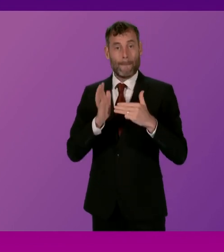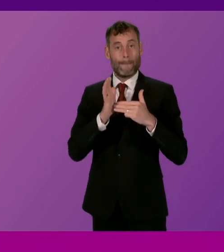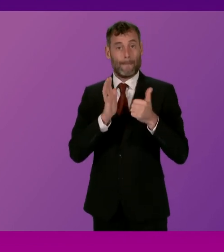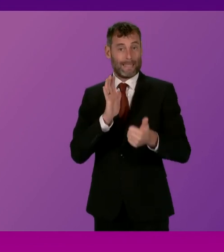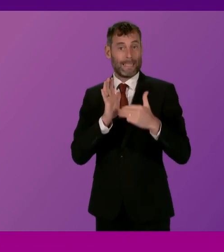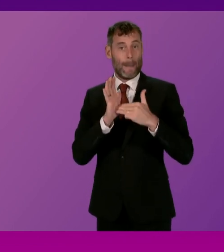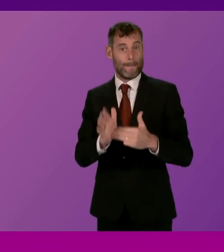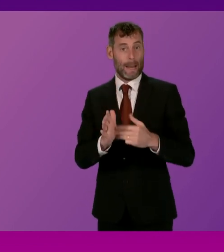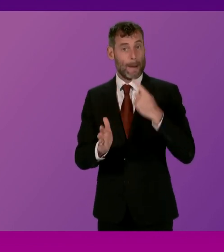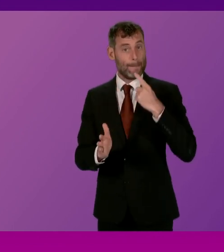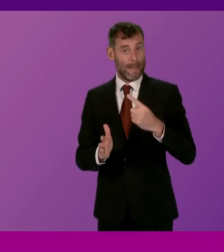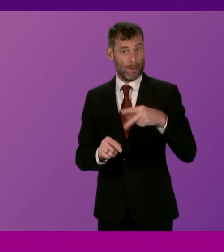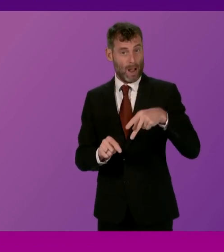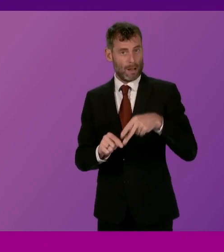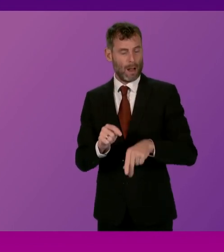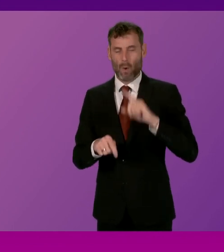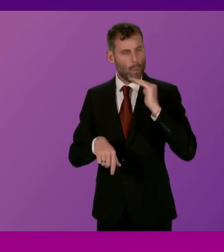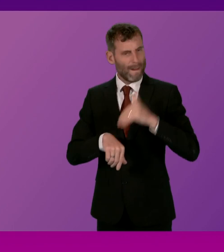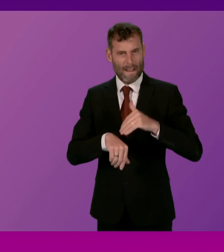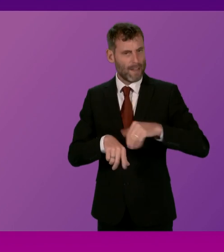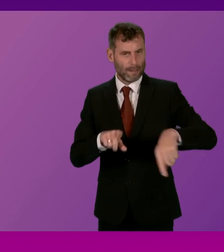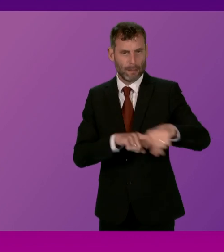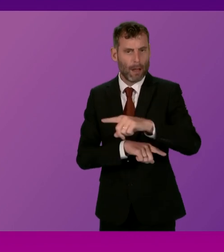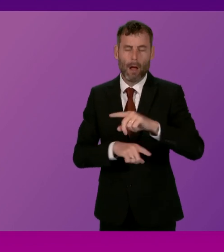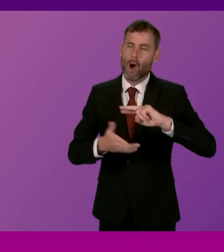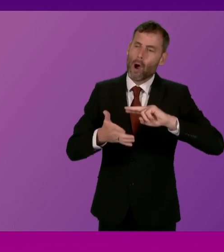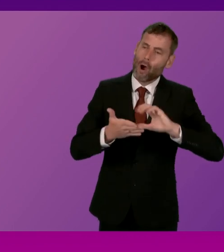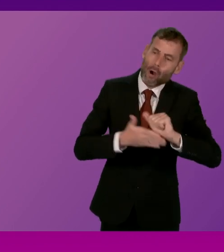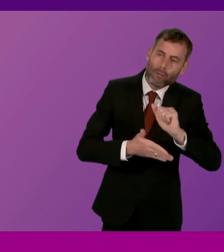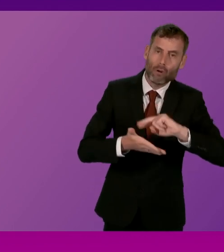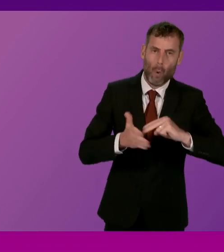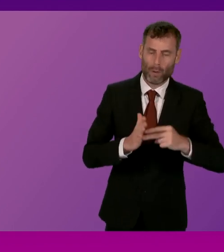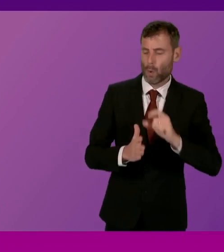no detriment to cultural organisations this year, yet it is quite obviously the case that